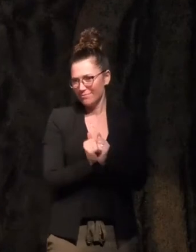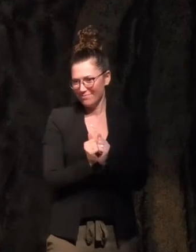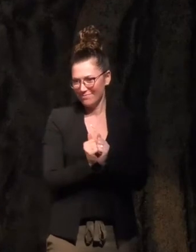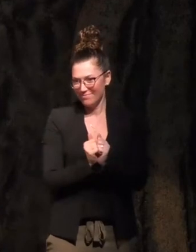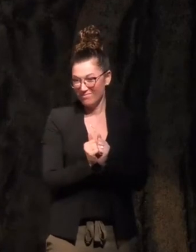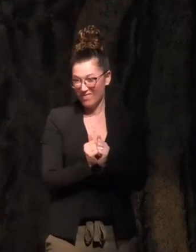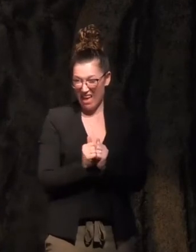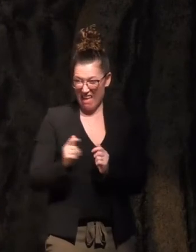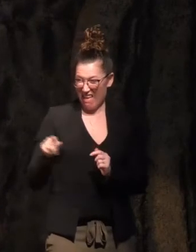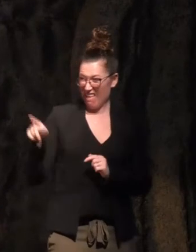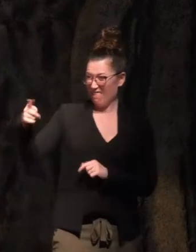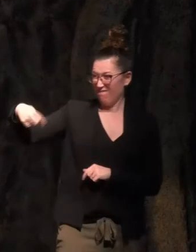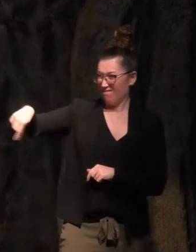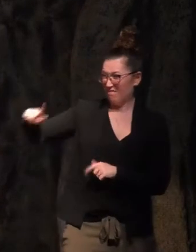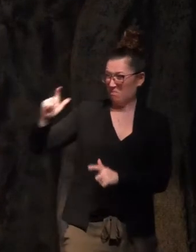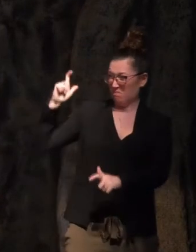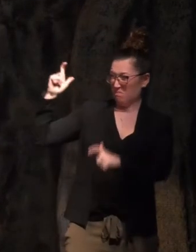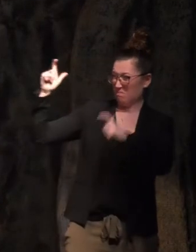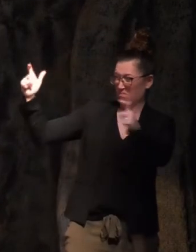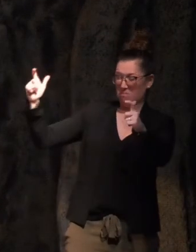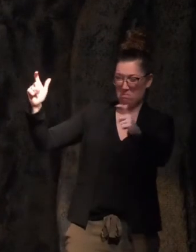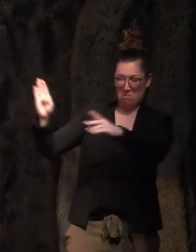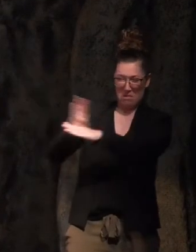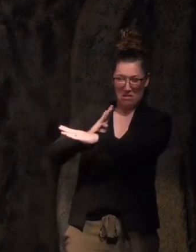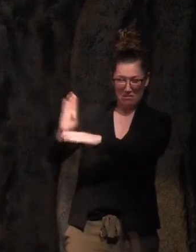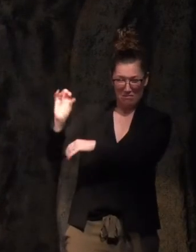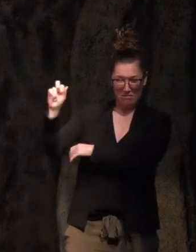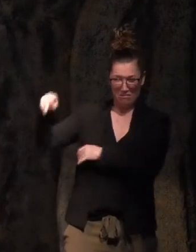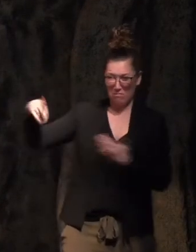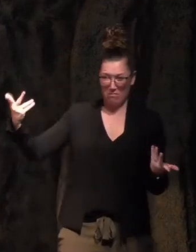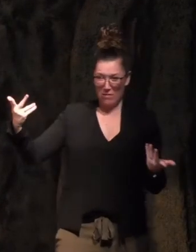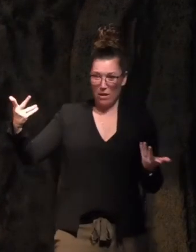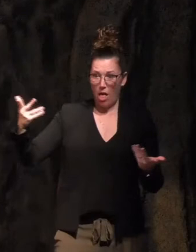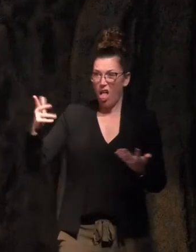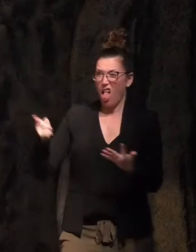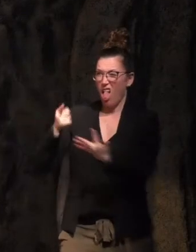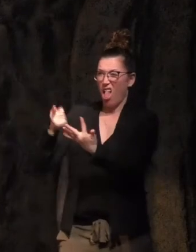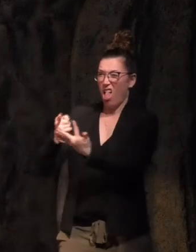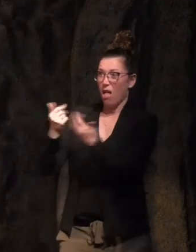that felt so impenetrable to us 25 or 30 years ago. Institutions that are now, only now,